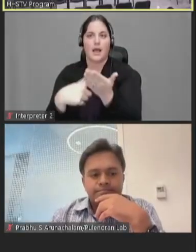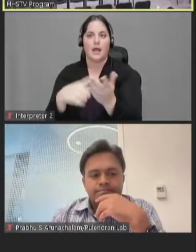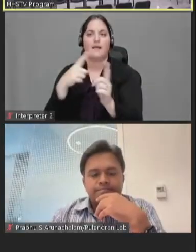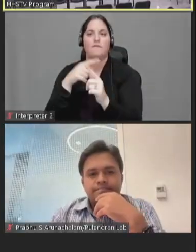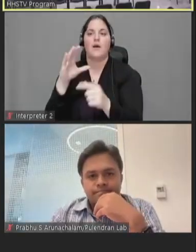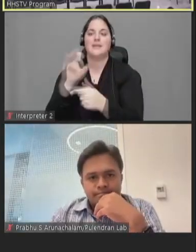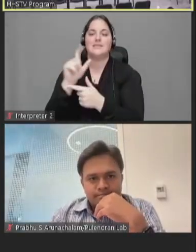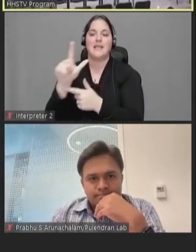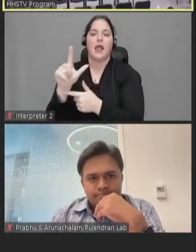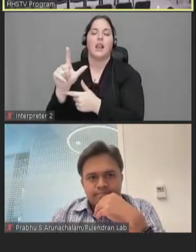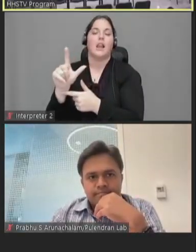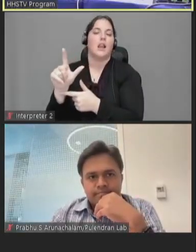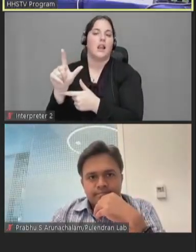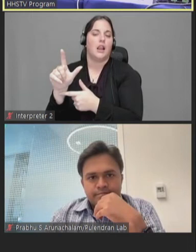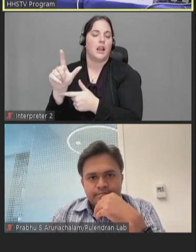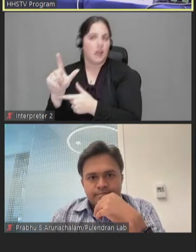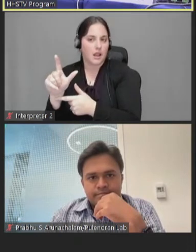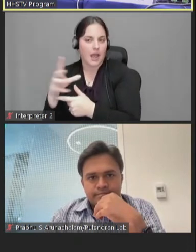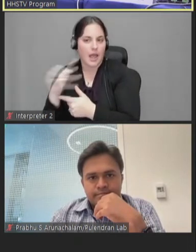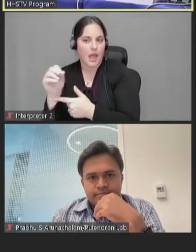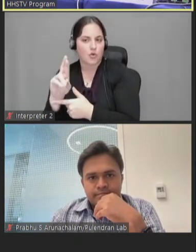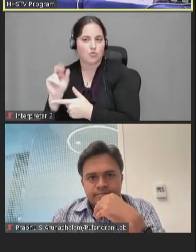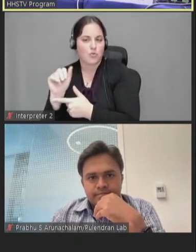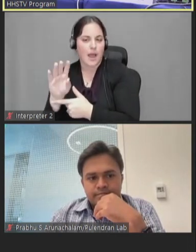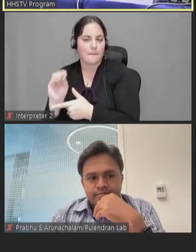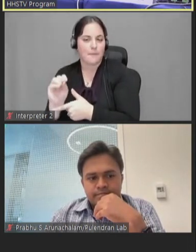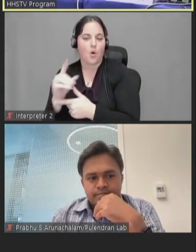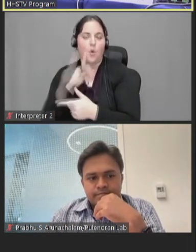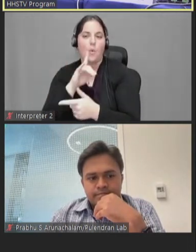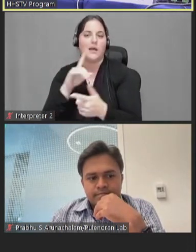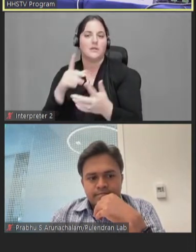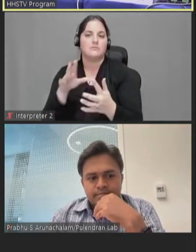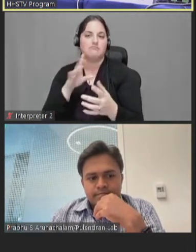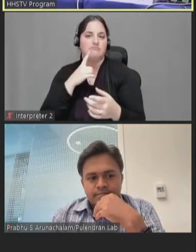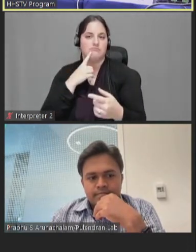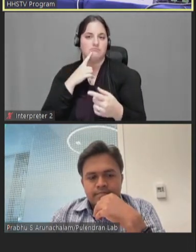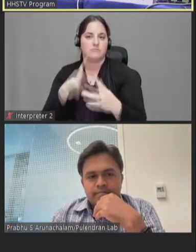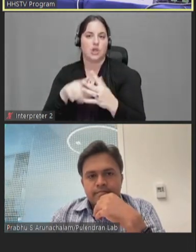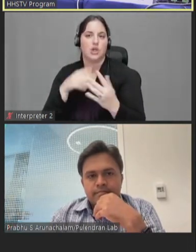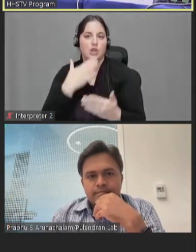and [unintelligible] has actually indicated a good immune response. So,